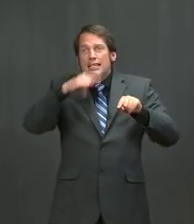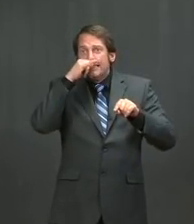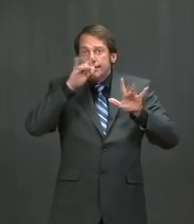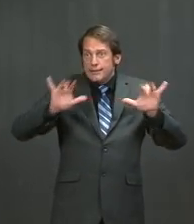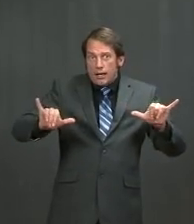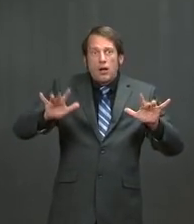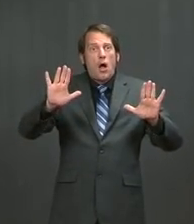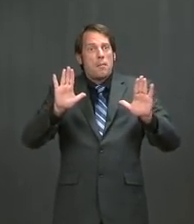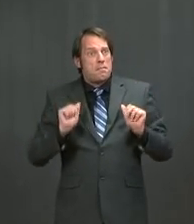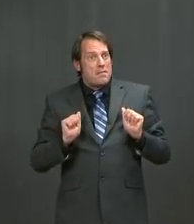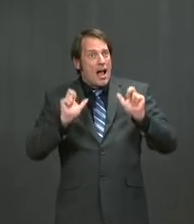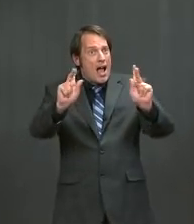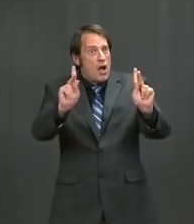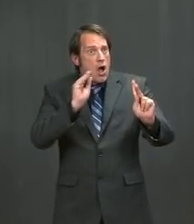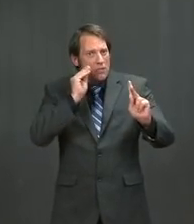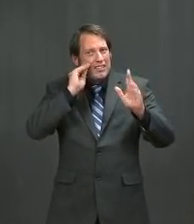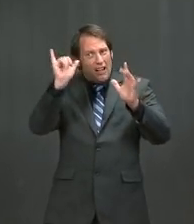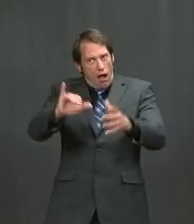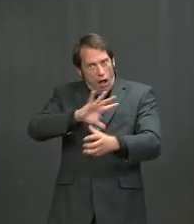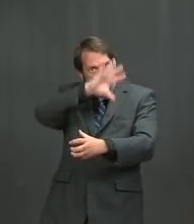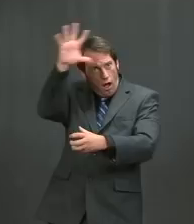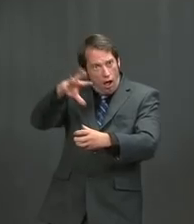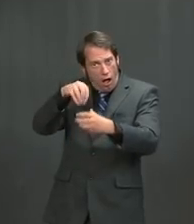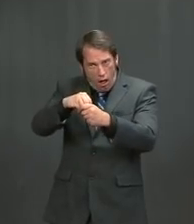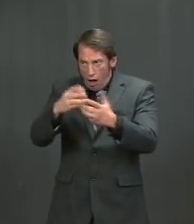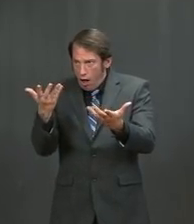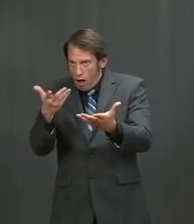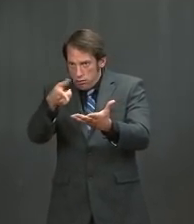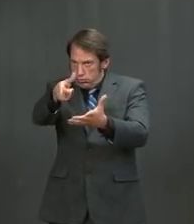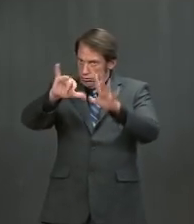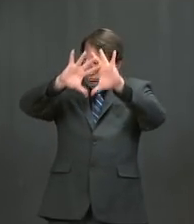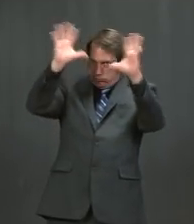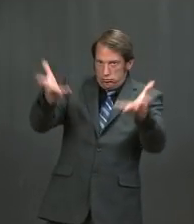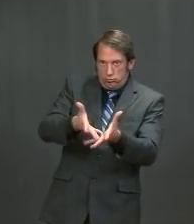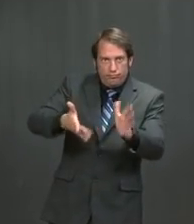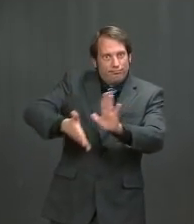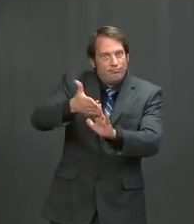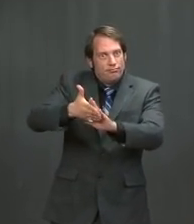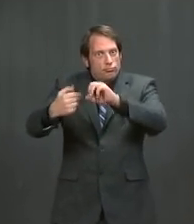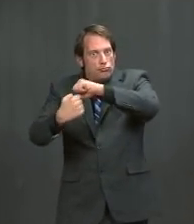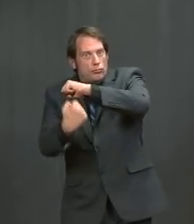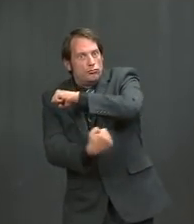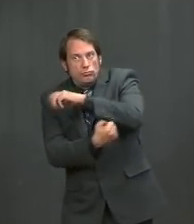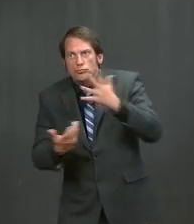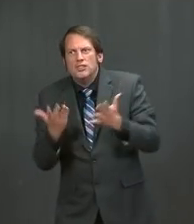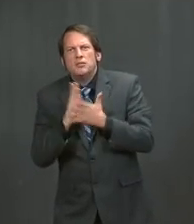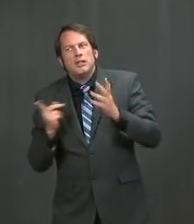some think that that is not investing in the infrastructure -- our workforce of this country that are the backbone of this country;